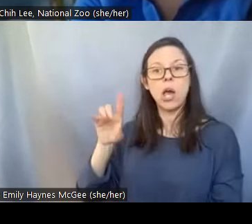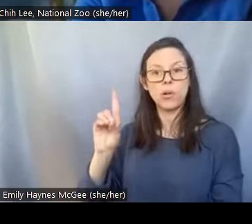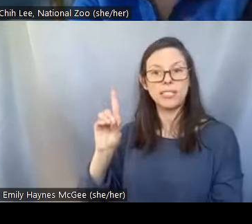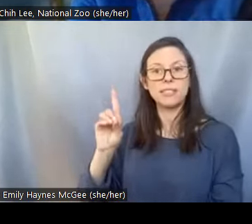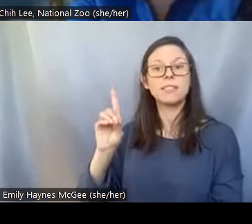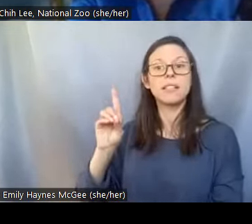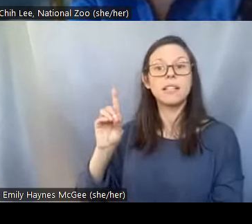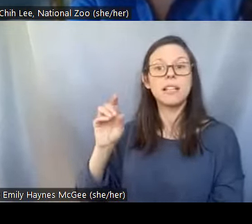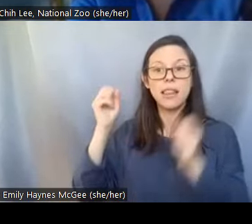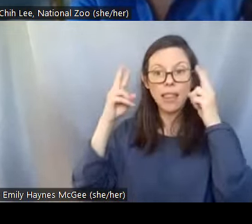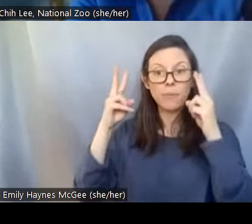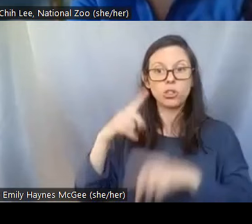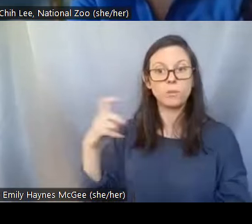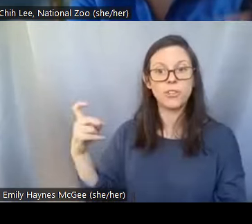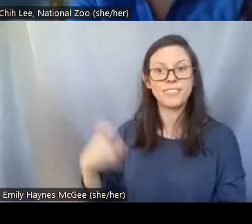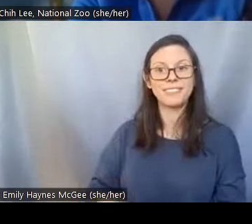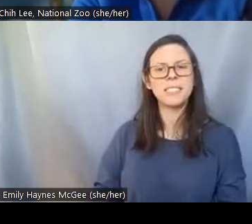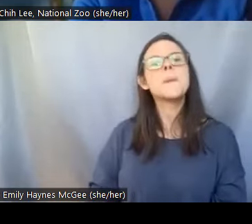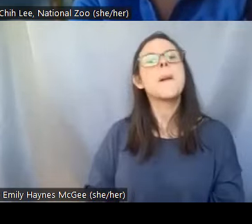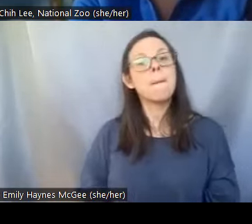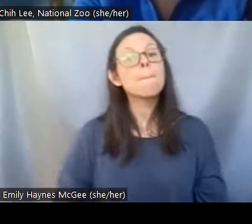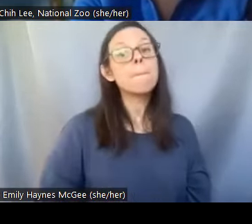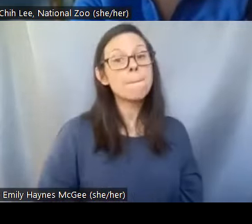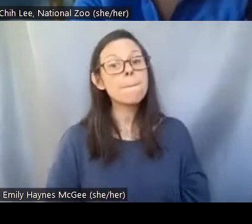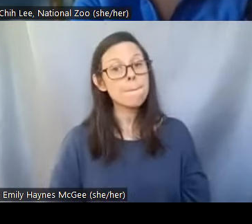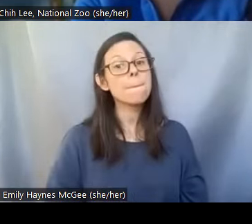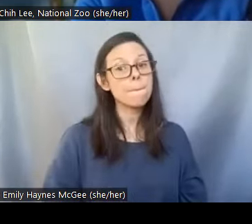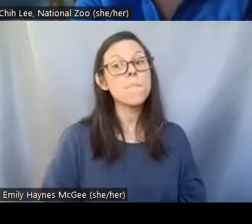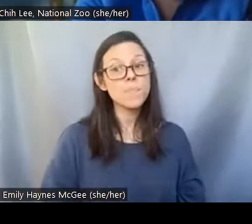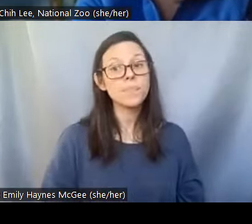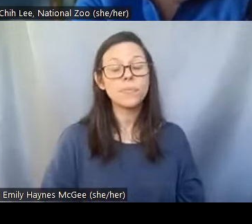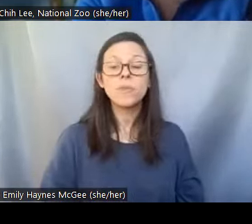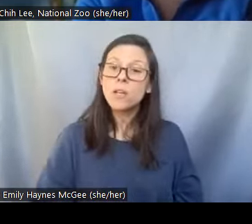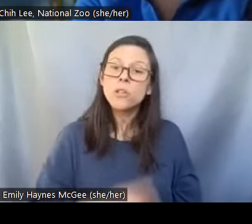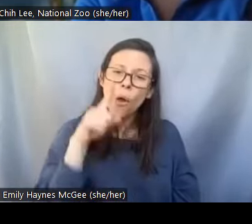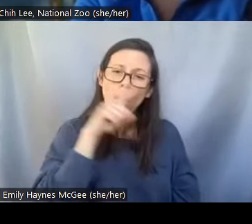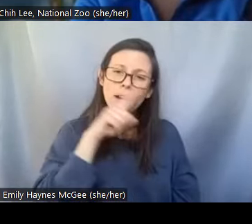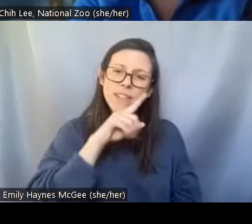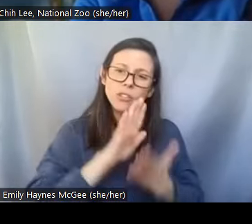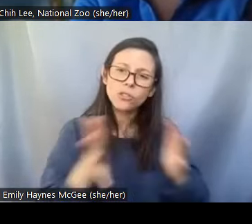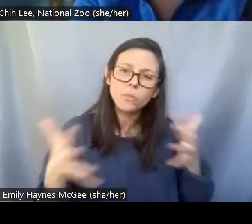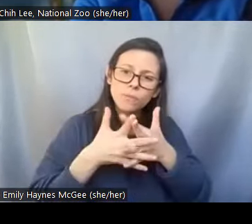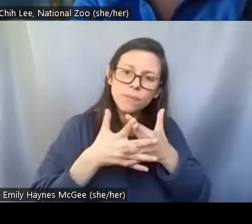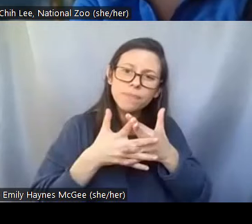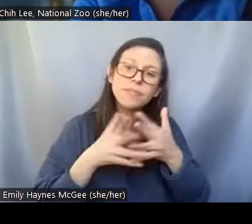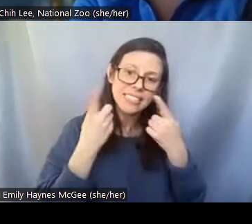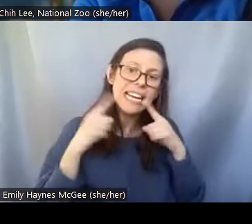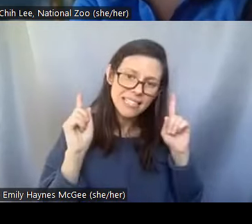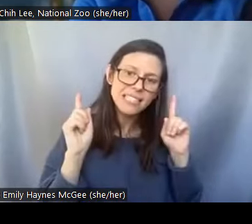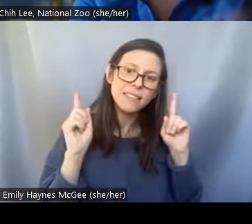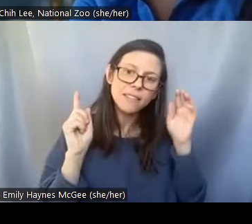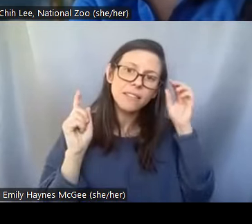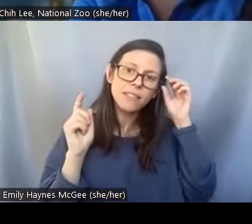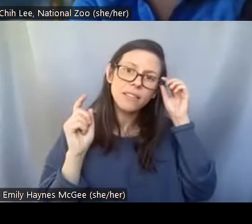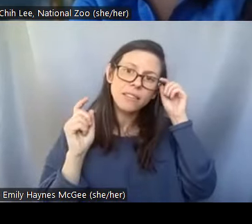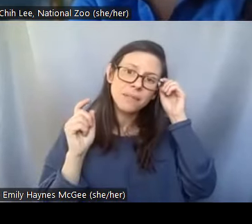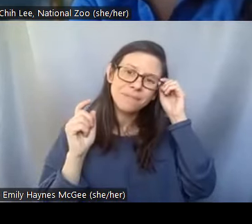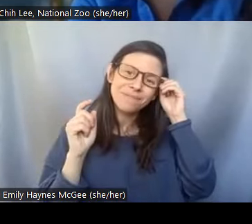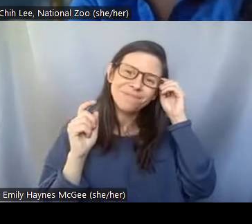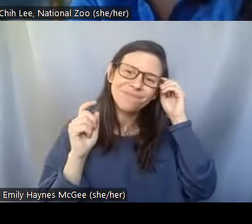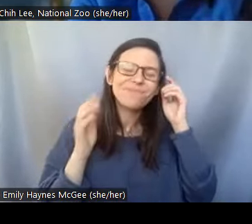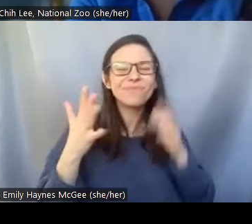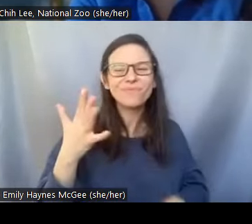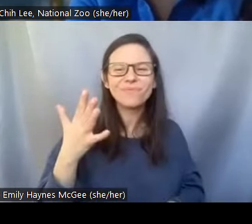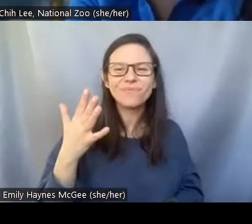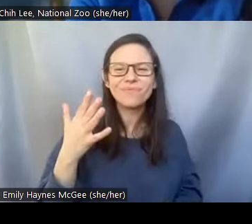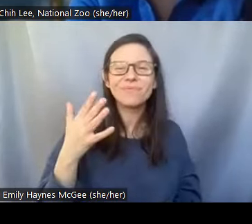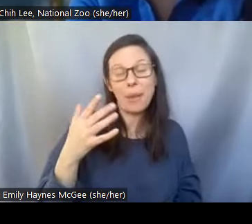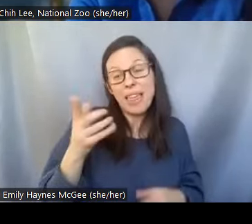Pei-Chih: So because even though um artificial insemination has been succeed actually almost 20 years ago. >>Shellie: Wow